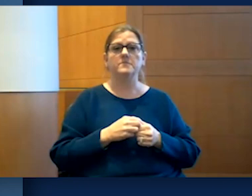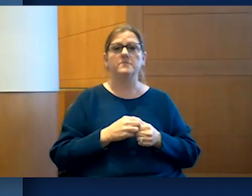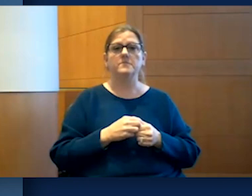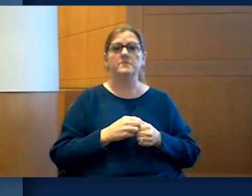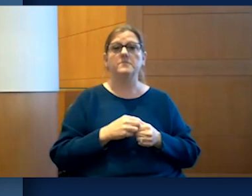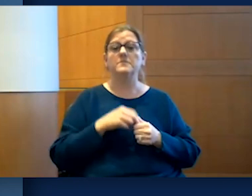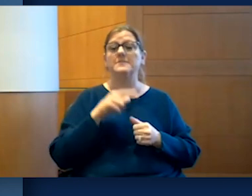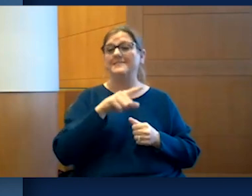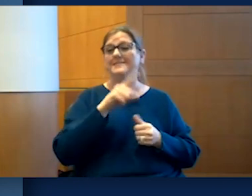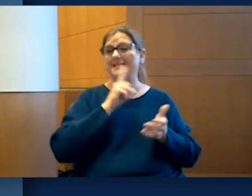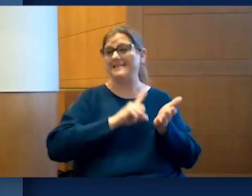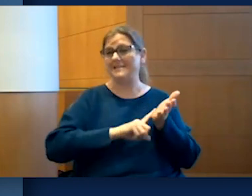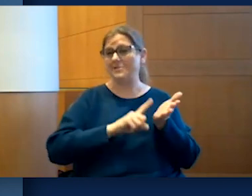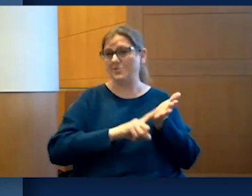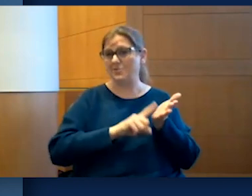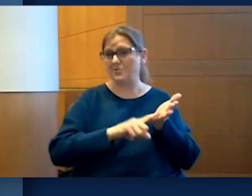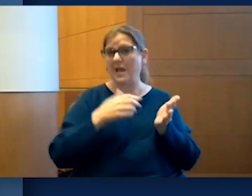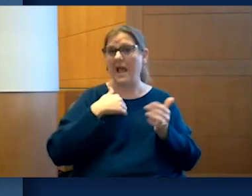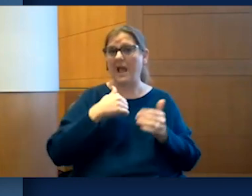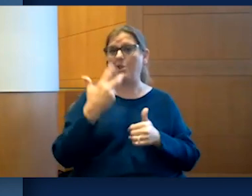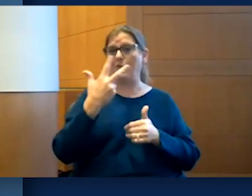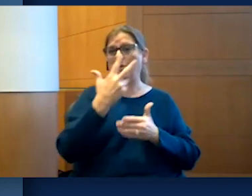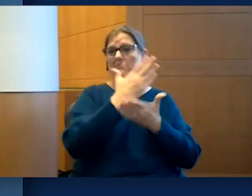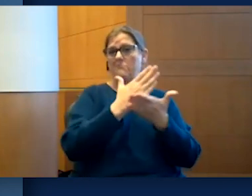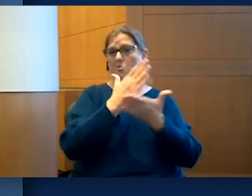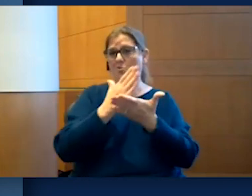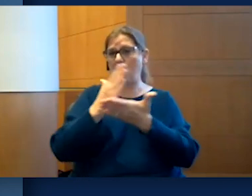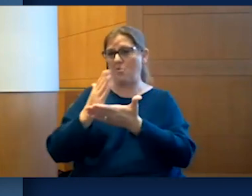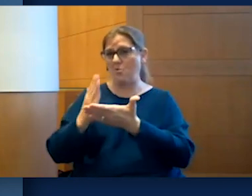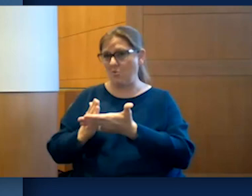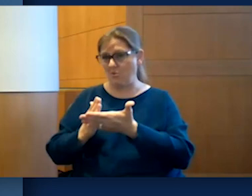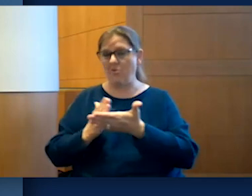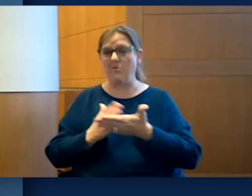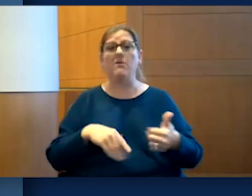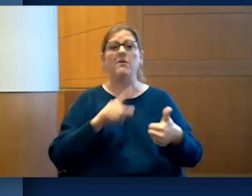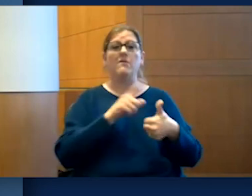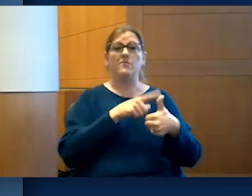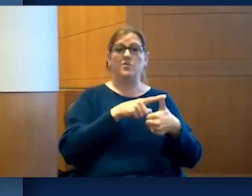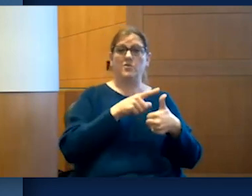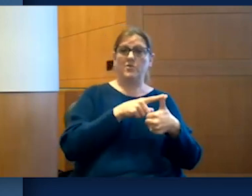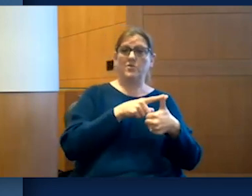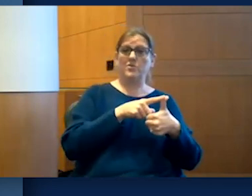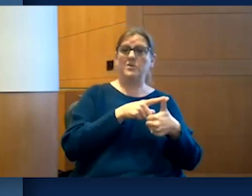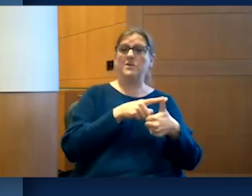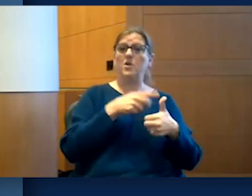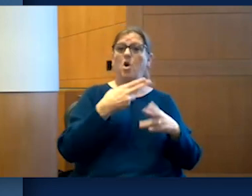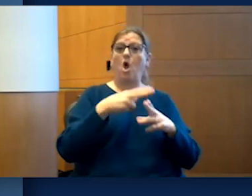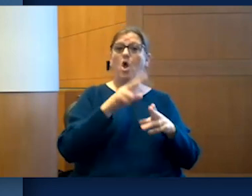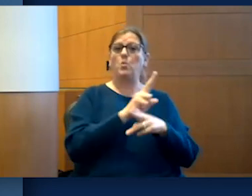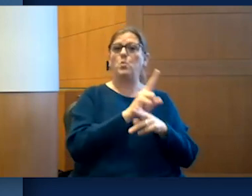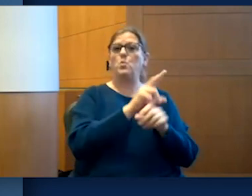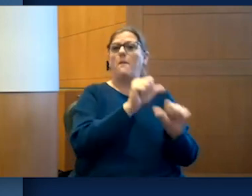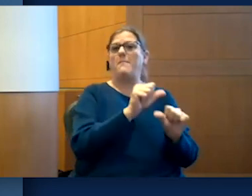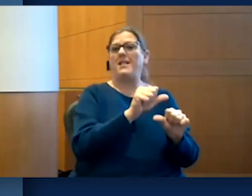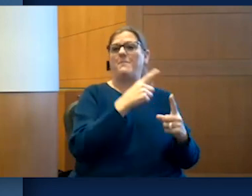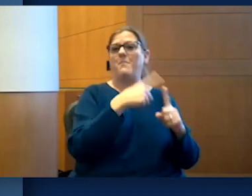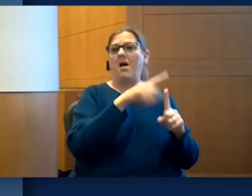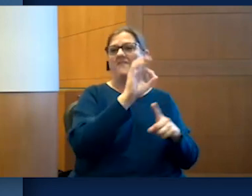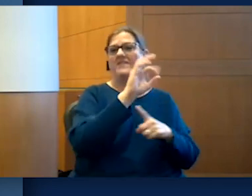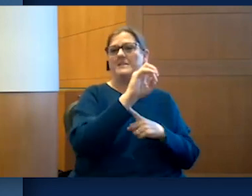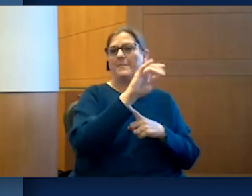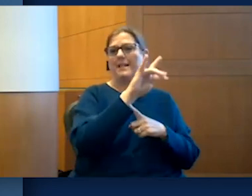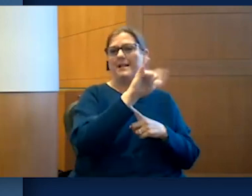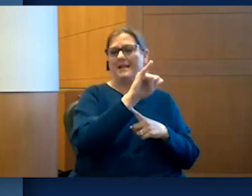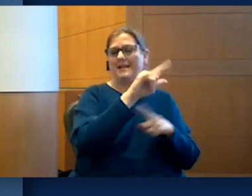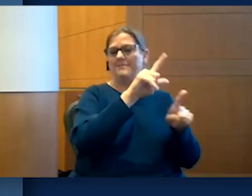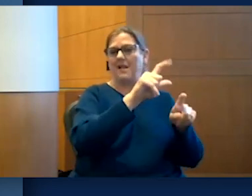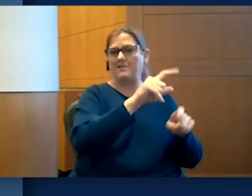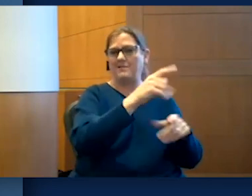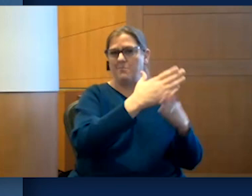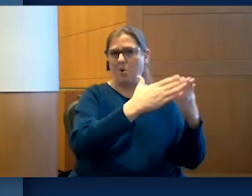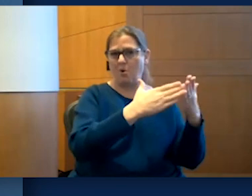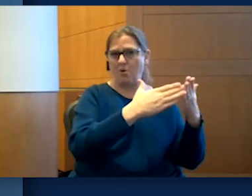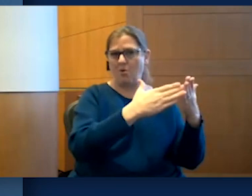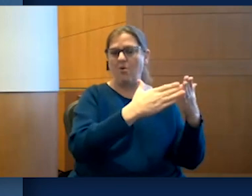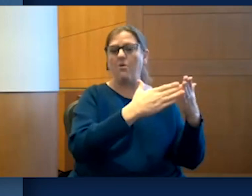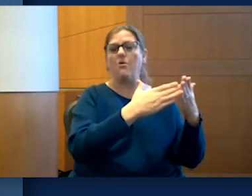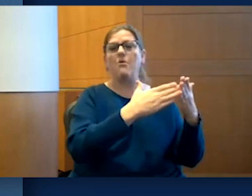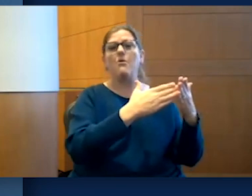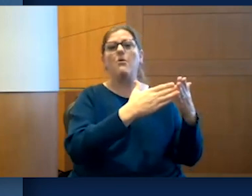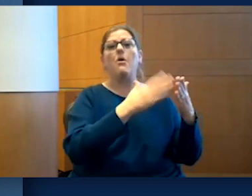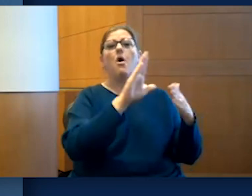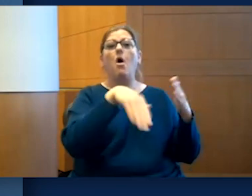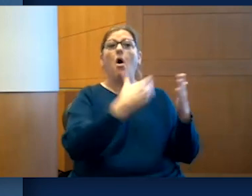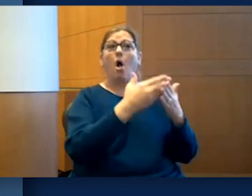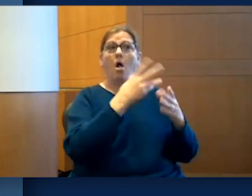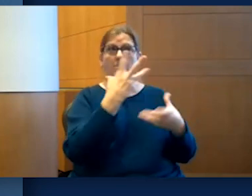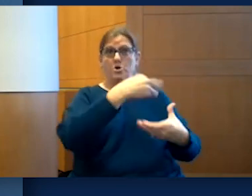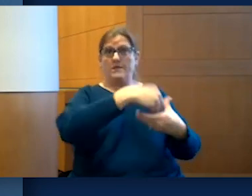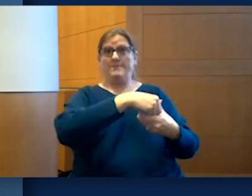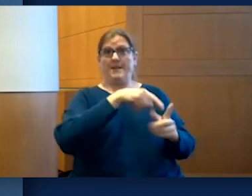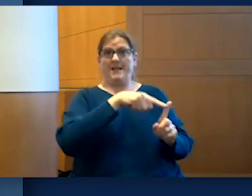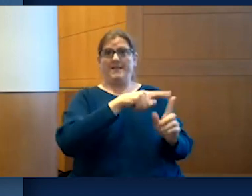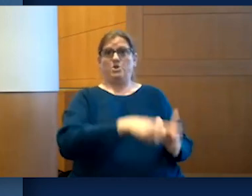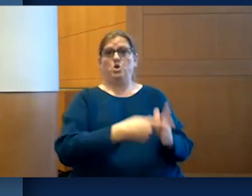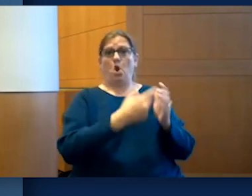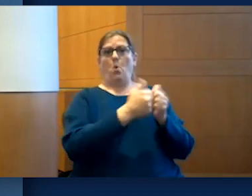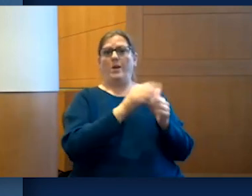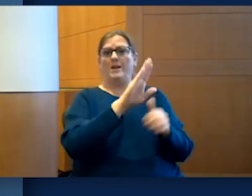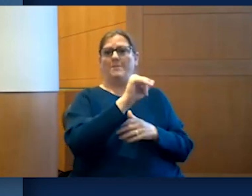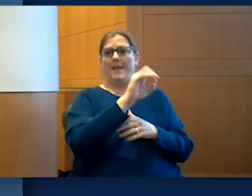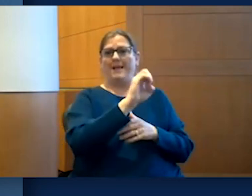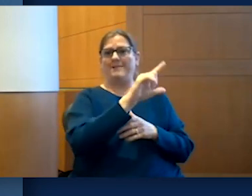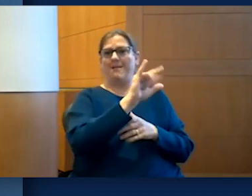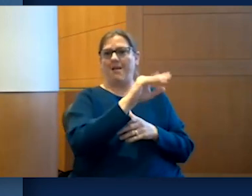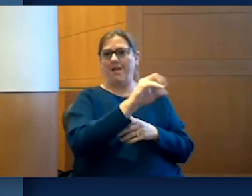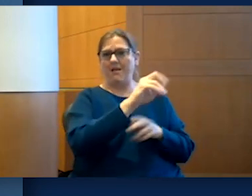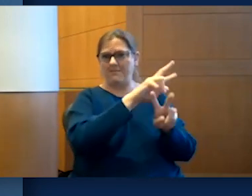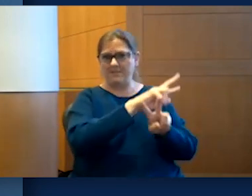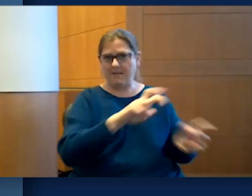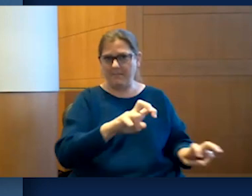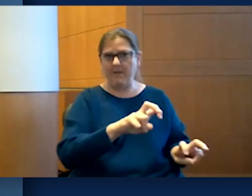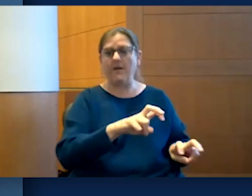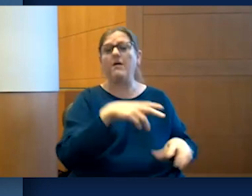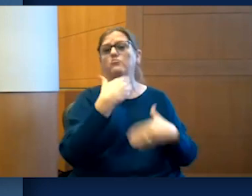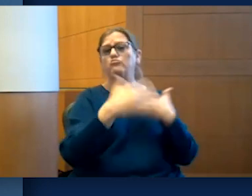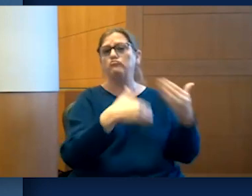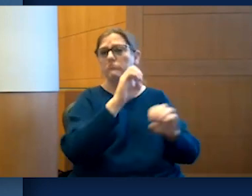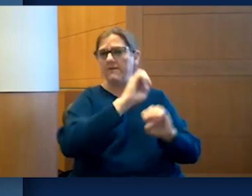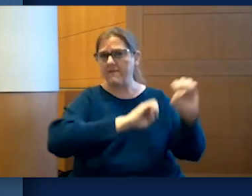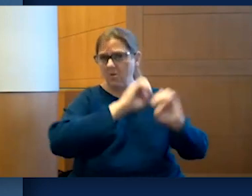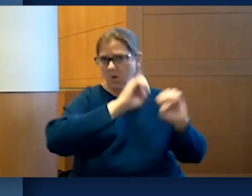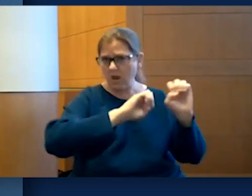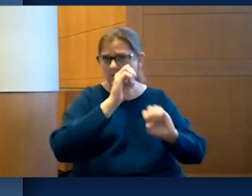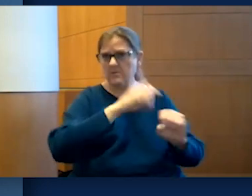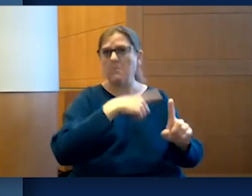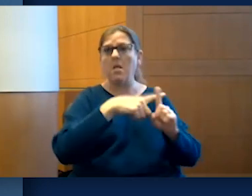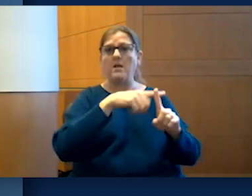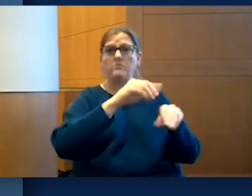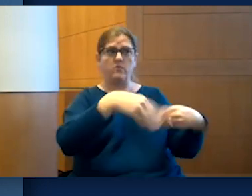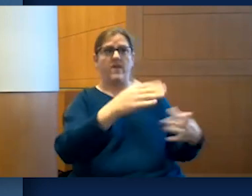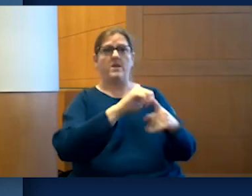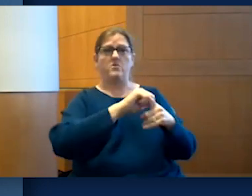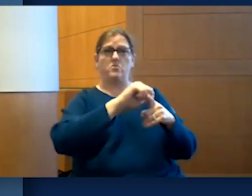And this study had three different phases for it. The first phase was called the usability and feasibility testing portion of the study, where all of the participants began with a baseline assessment, a process evaluation, and then they all got training on continuous glucose monitoring.